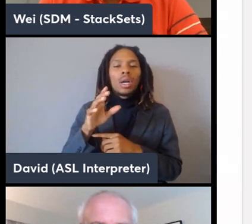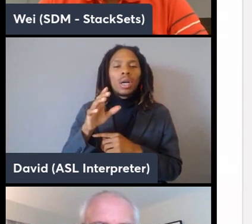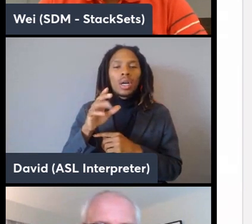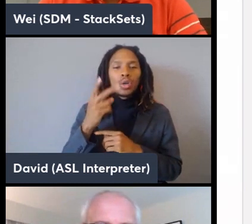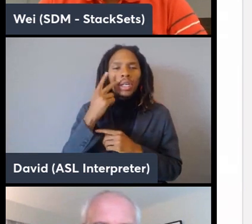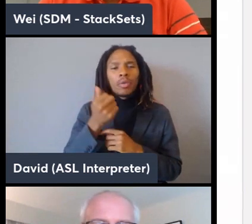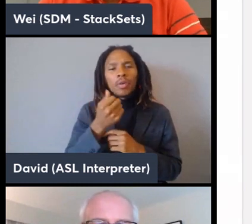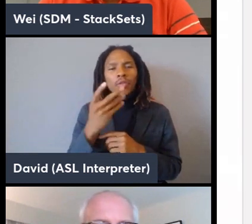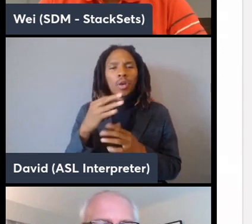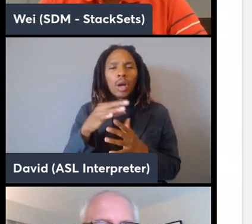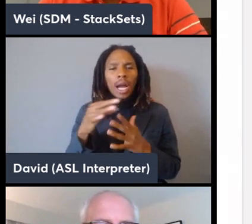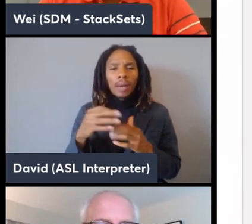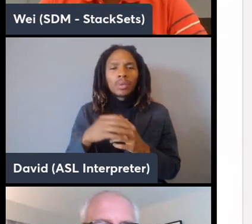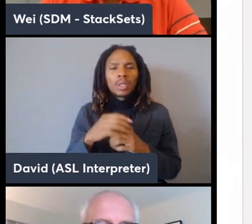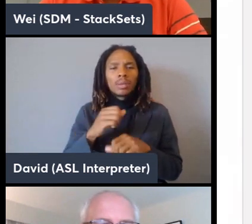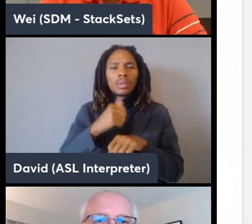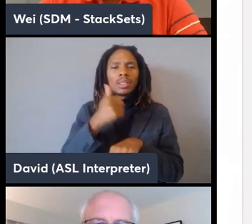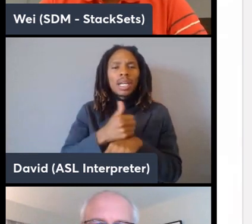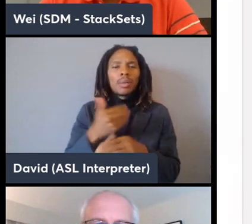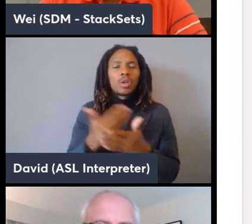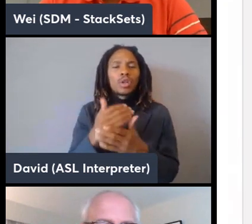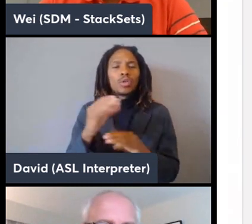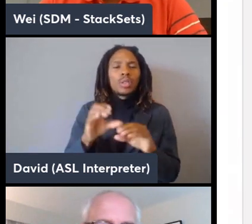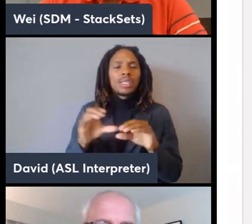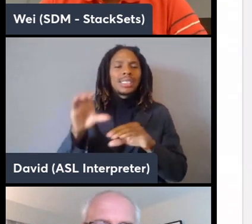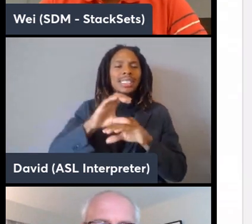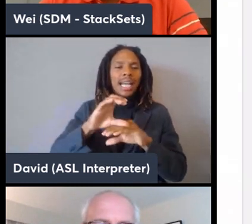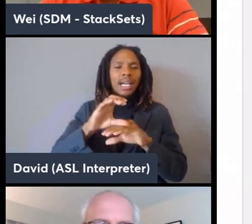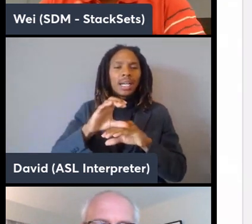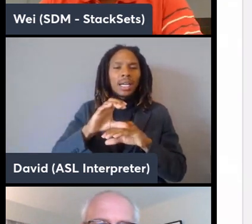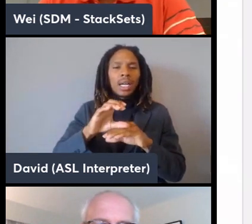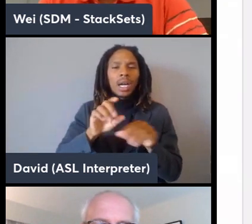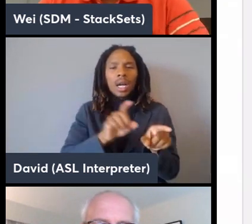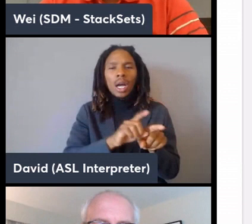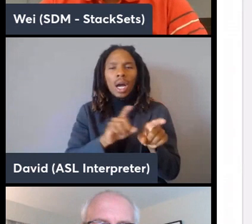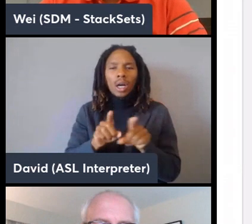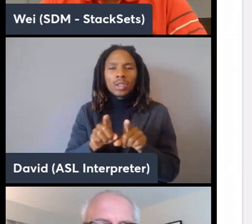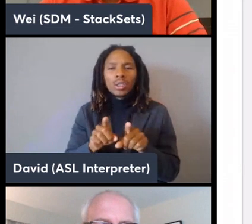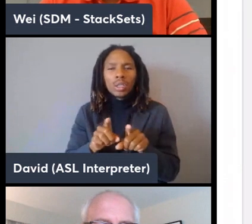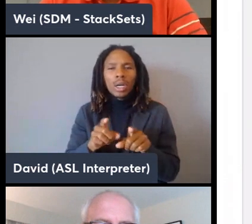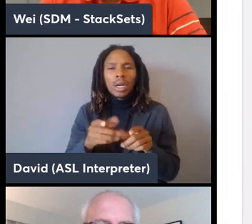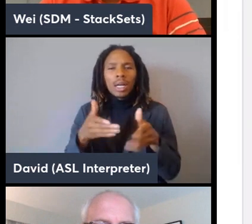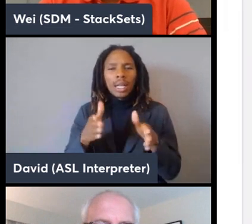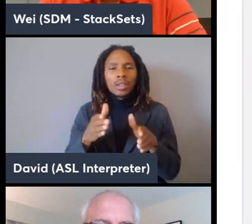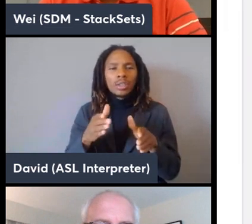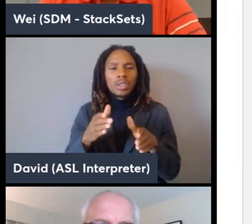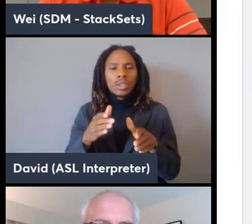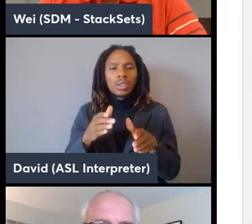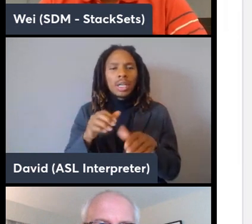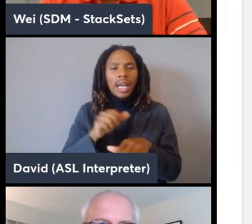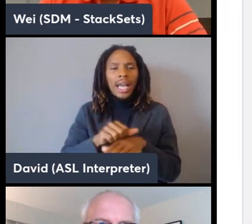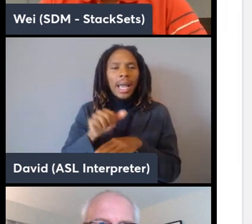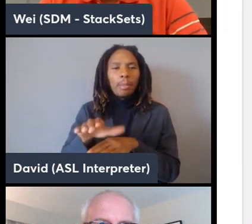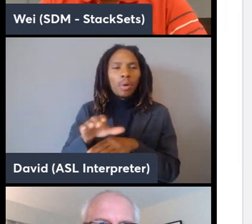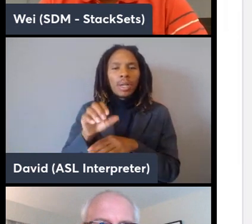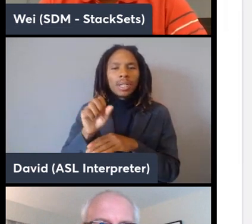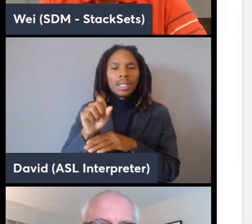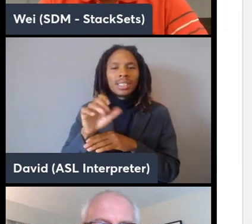so mine is to create a new stack. And in addition to that, we also allow you to import your existing stacks to StackSets